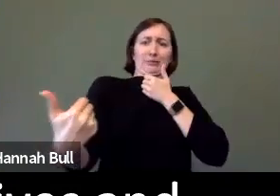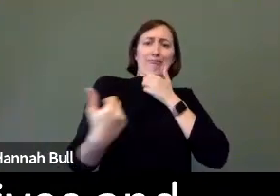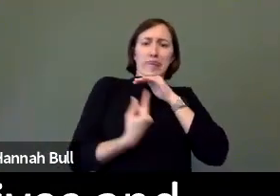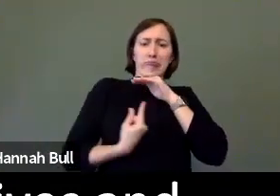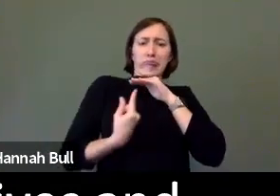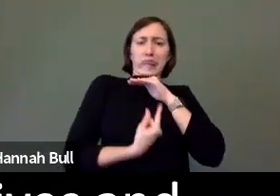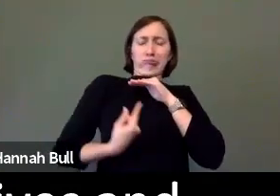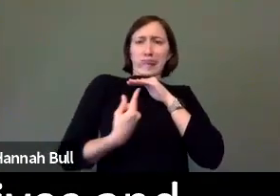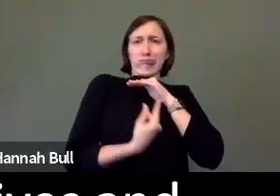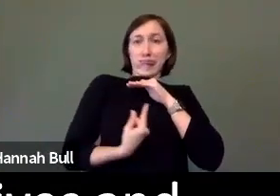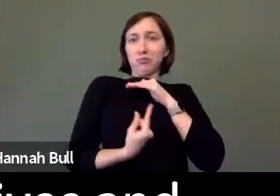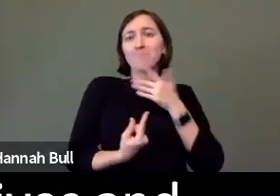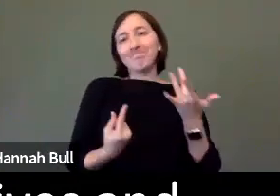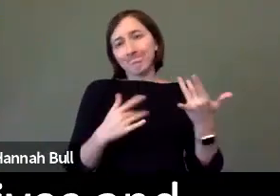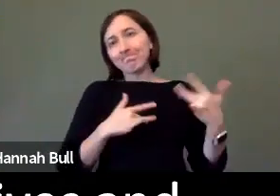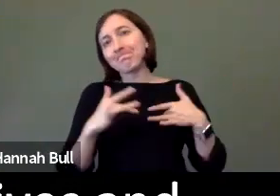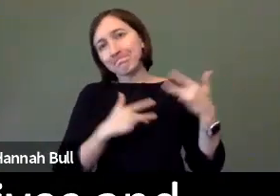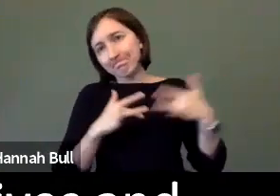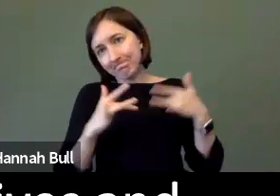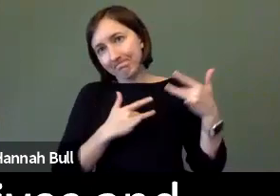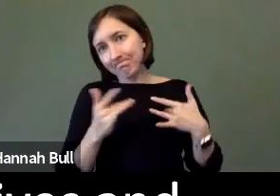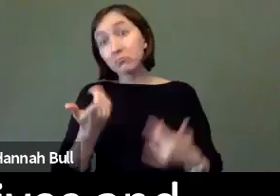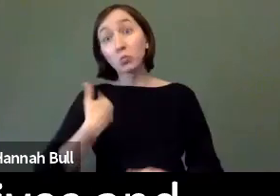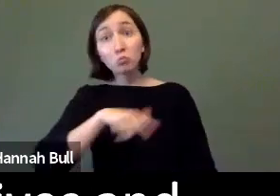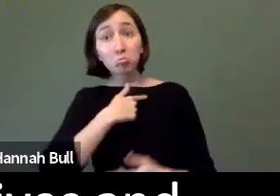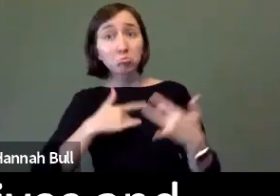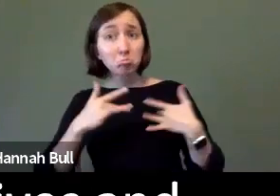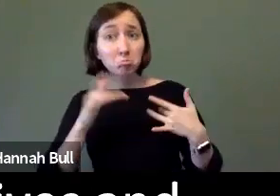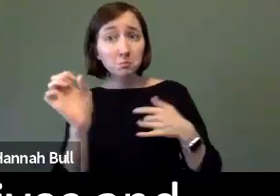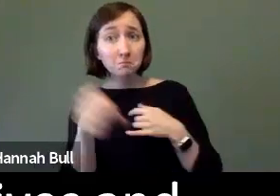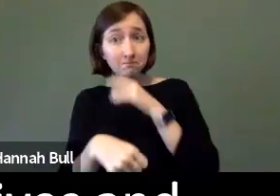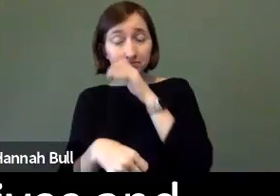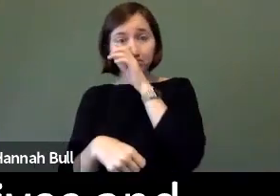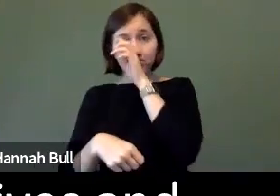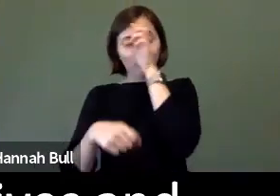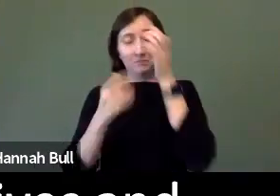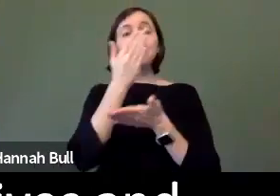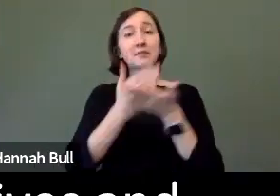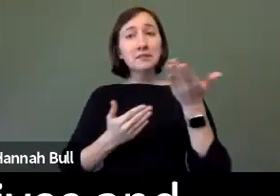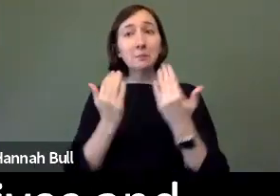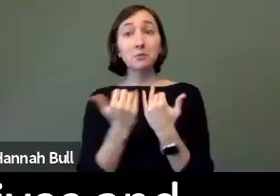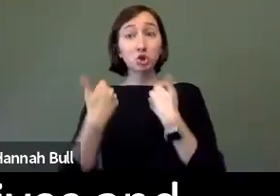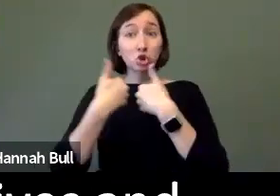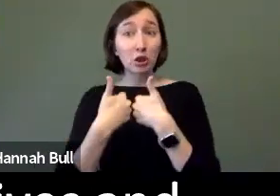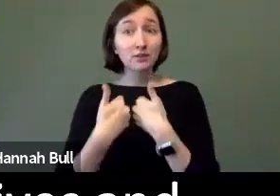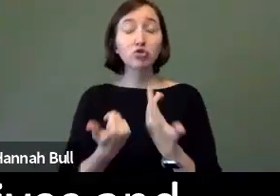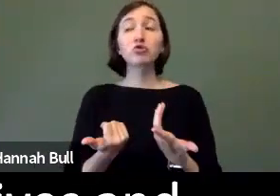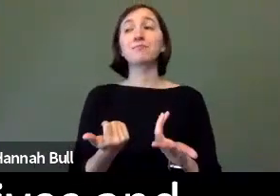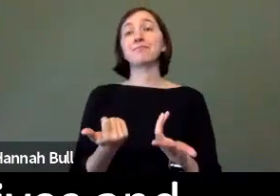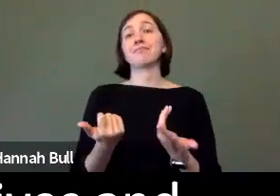We're concerned obviously. Some of the unique challenges and surprising outcomes have emerged within the disability community.